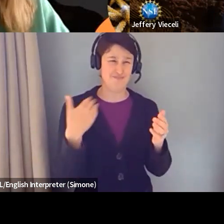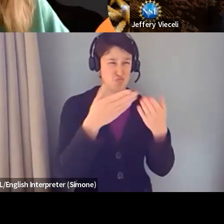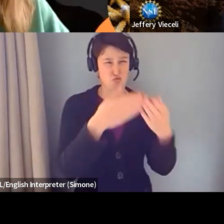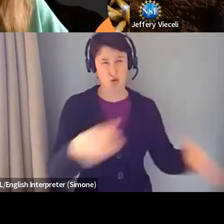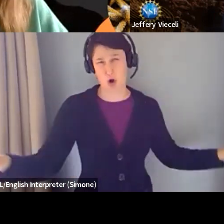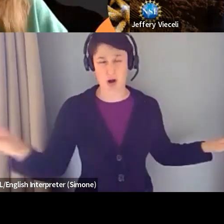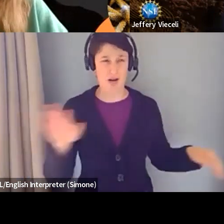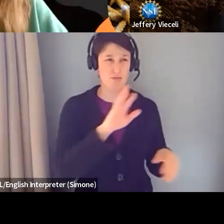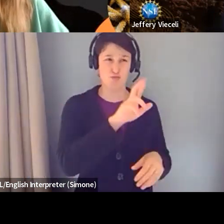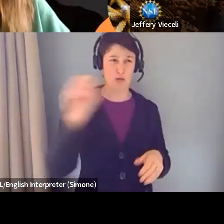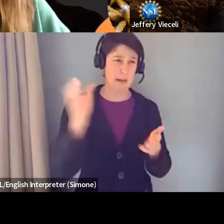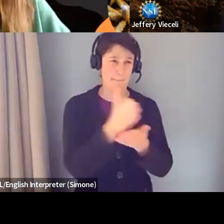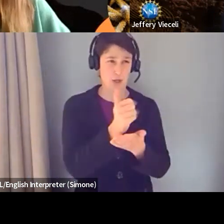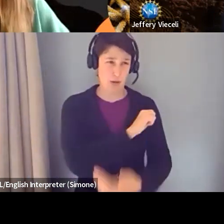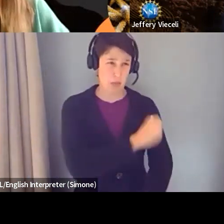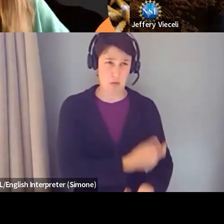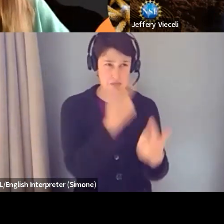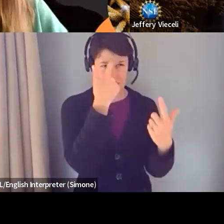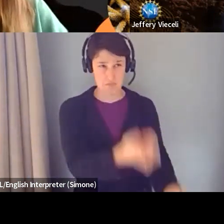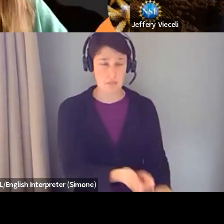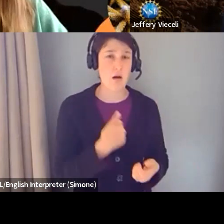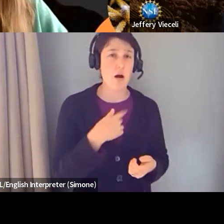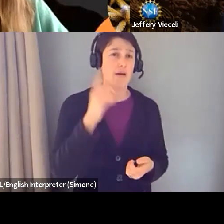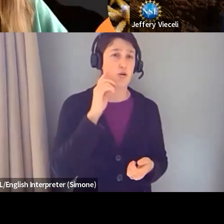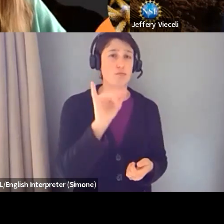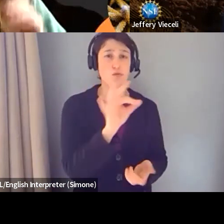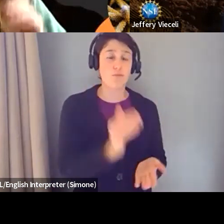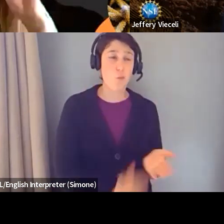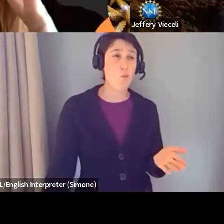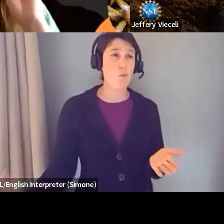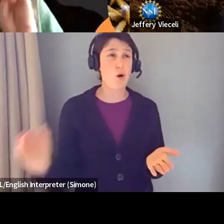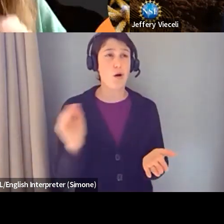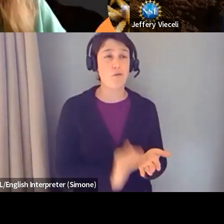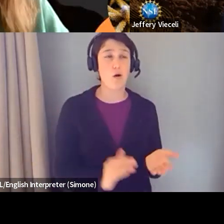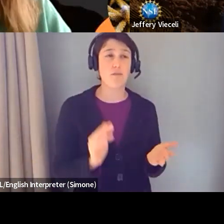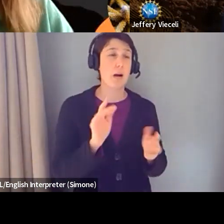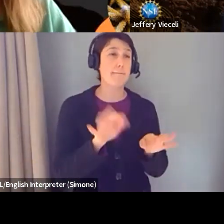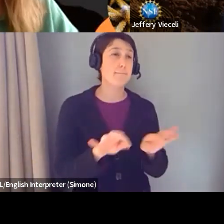And this is a response I've heard from Jeff many times, as long as there is not a change in scope